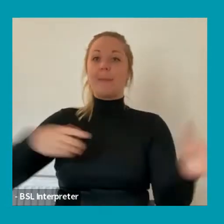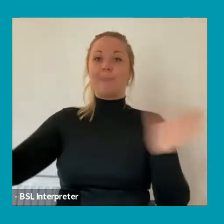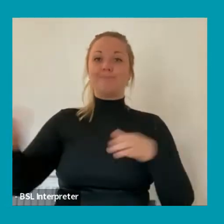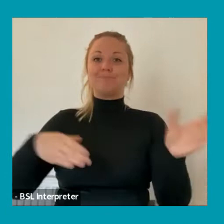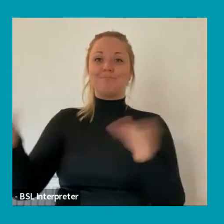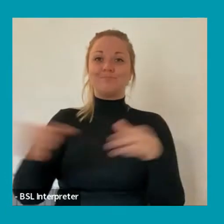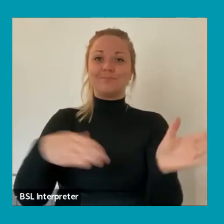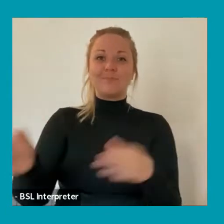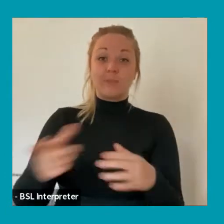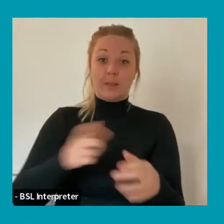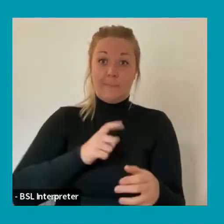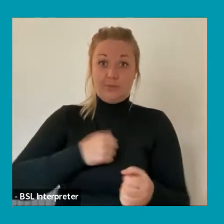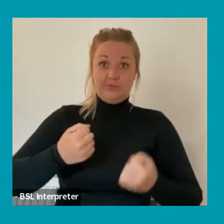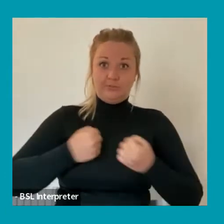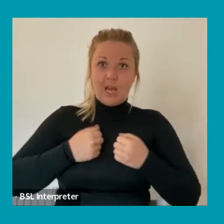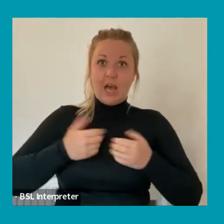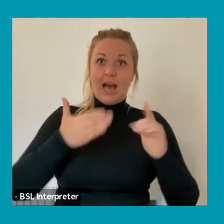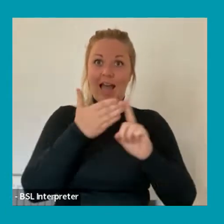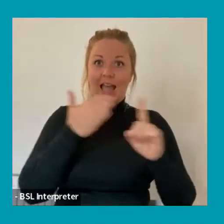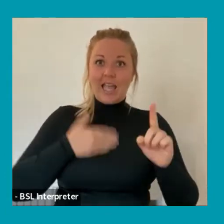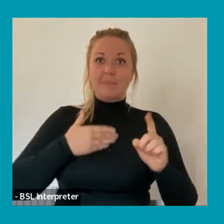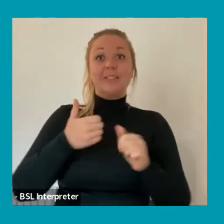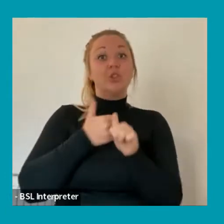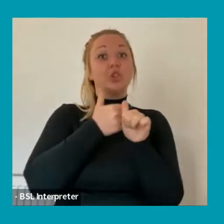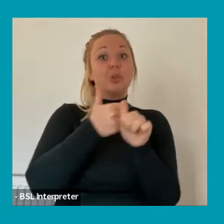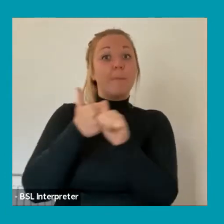It would be in authentic of us, if we didn't have that lived experience.